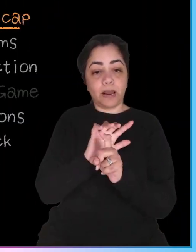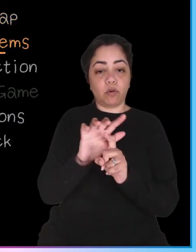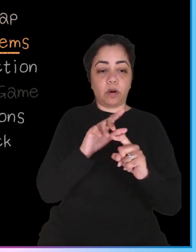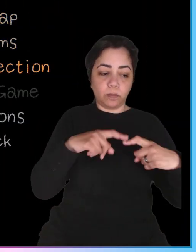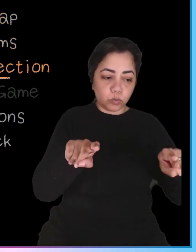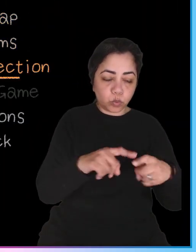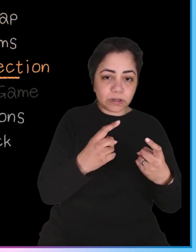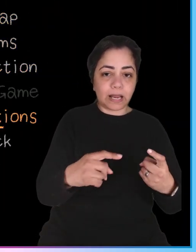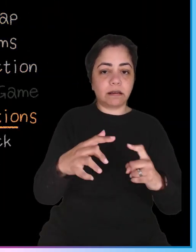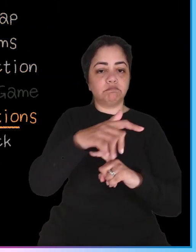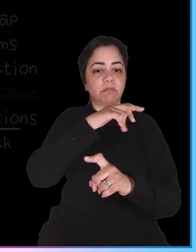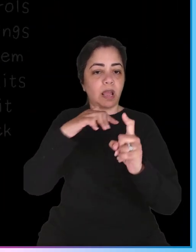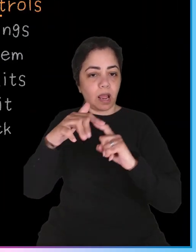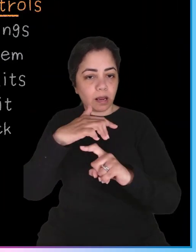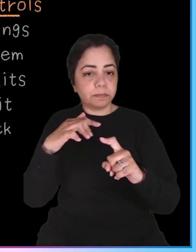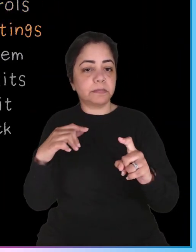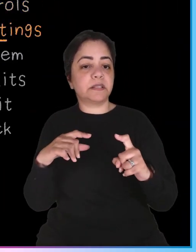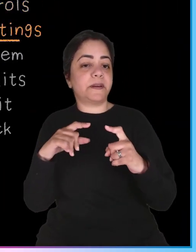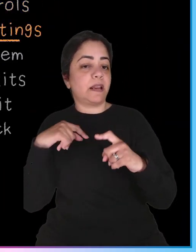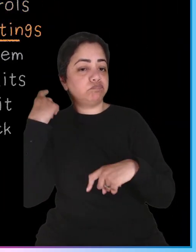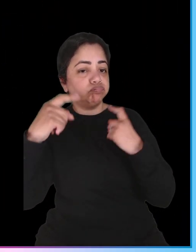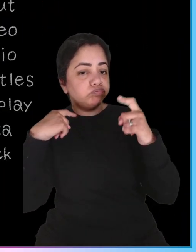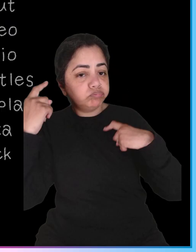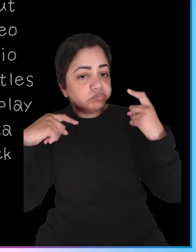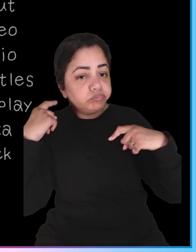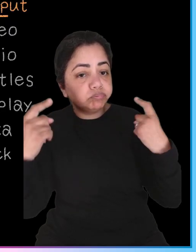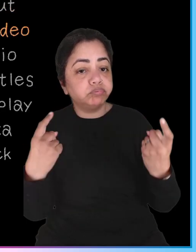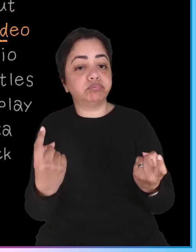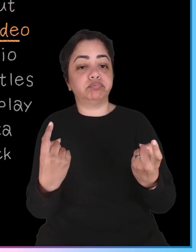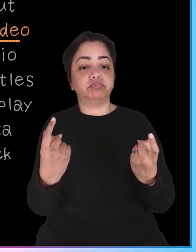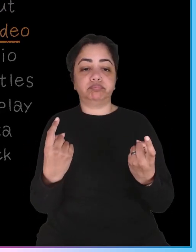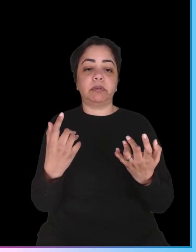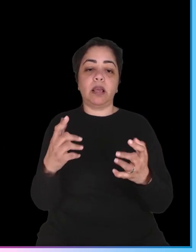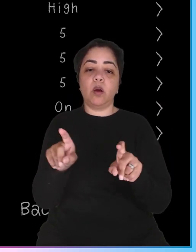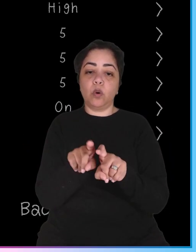alongside various screen and graphics settings like window type, brightness